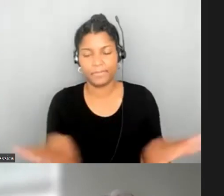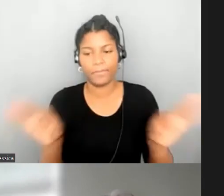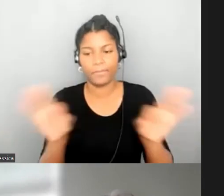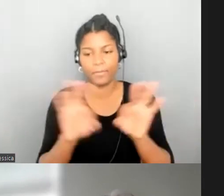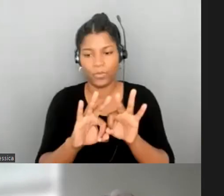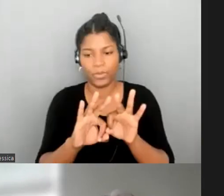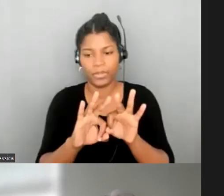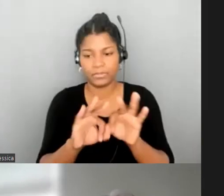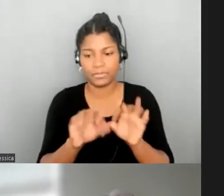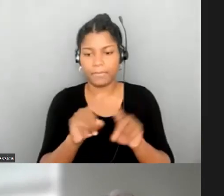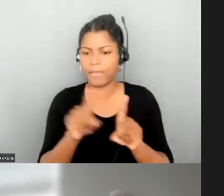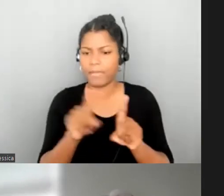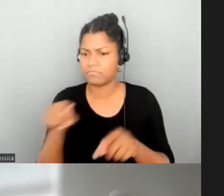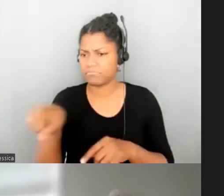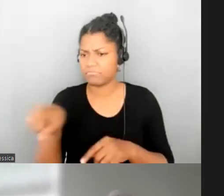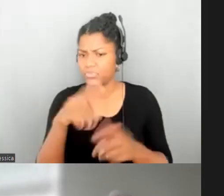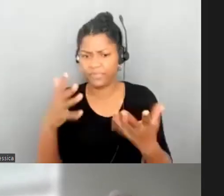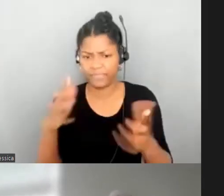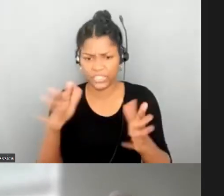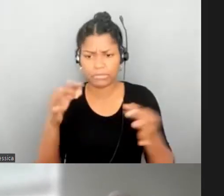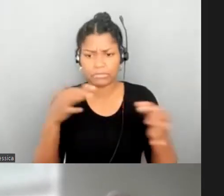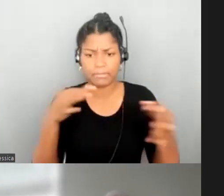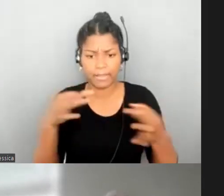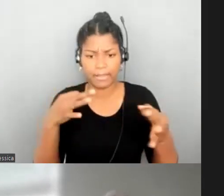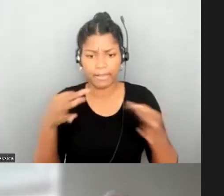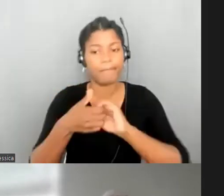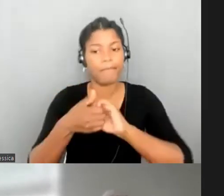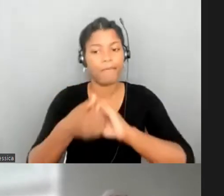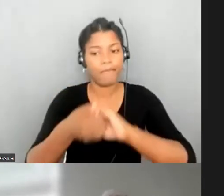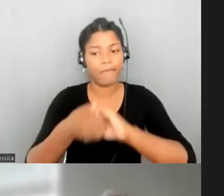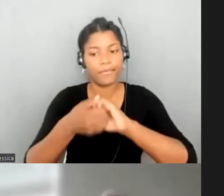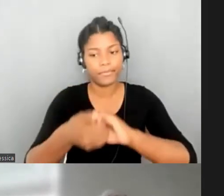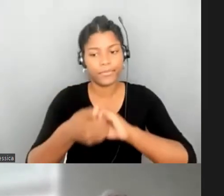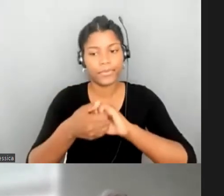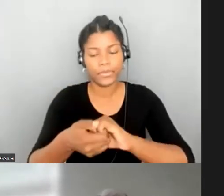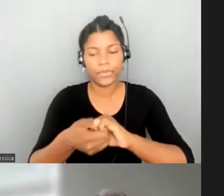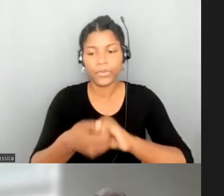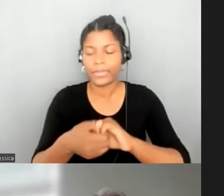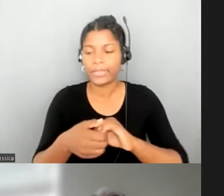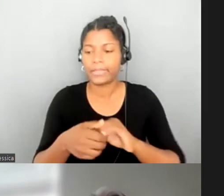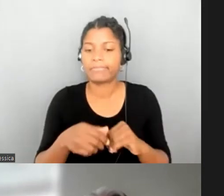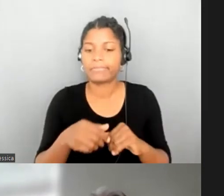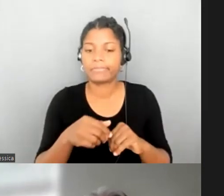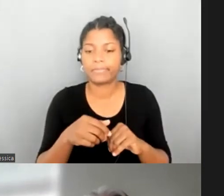Like you have already said, partnering with the people that know that this is an important